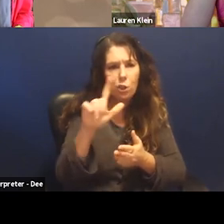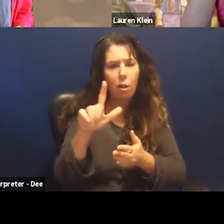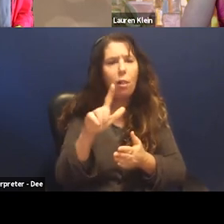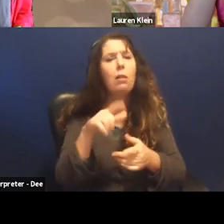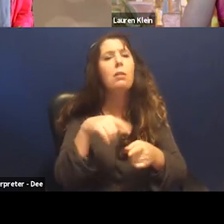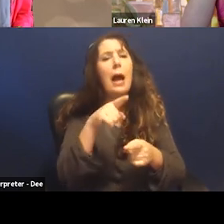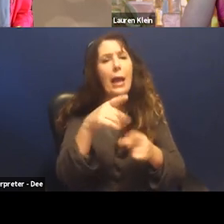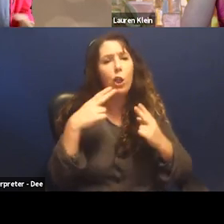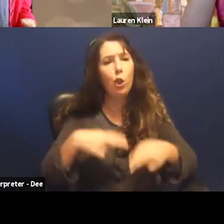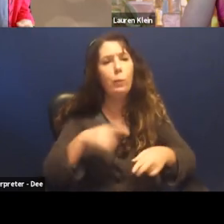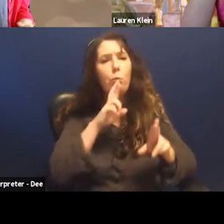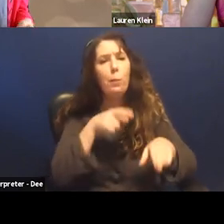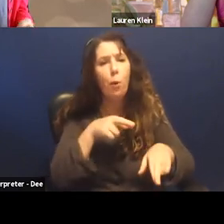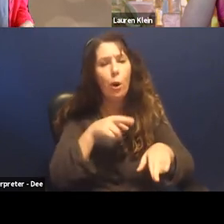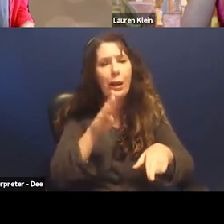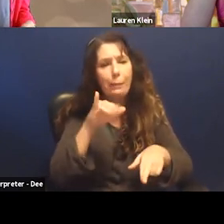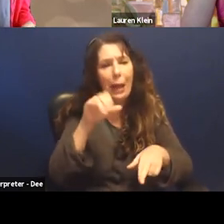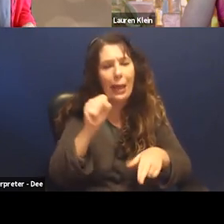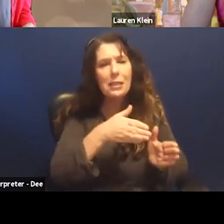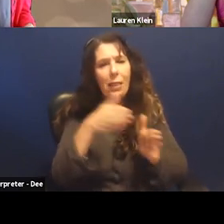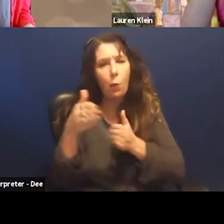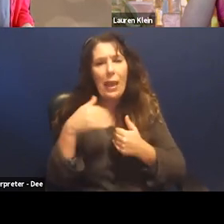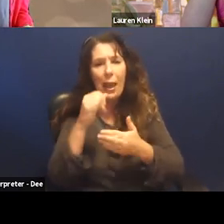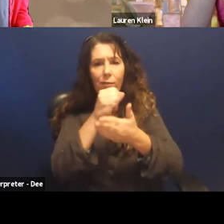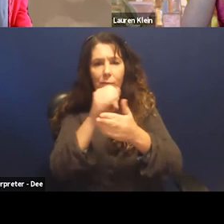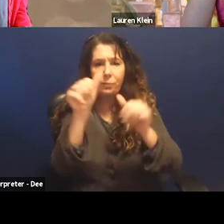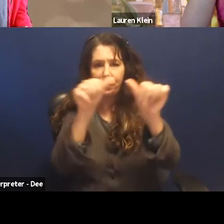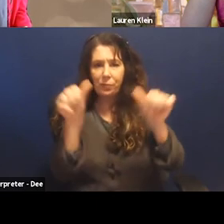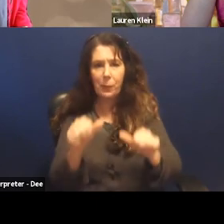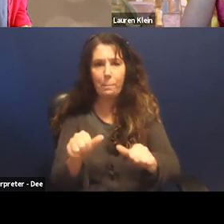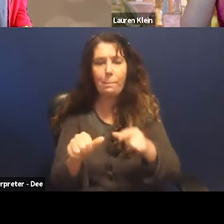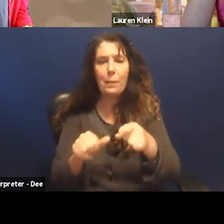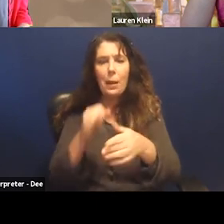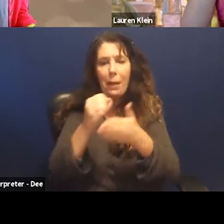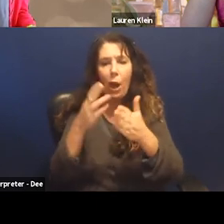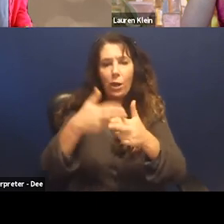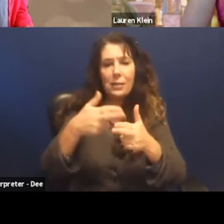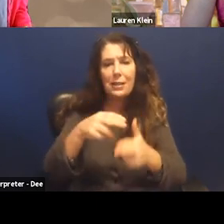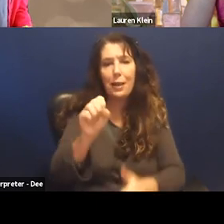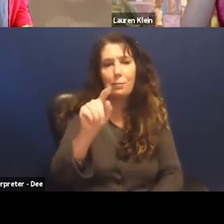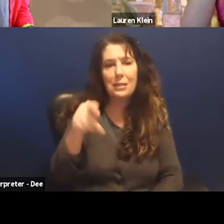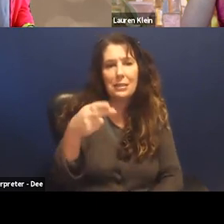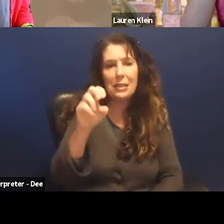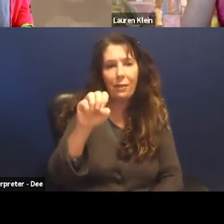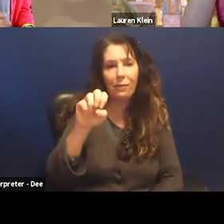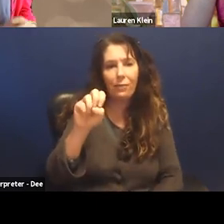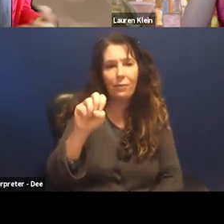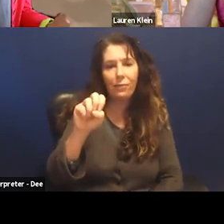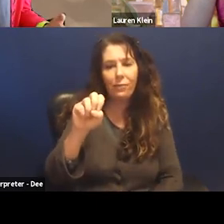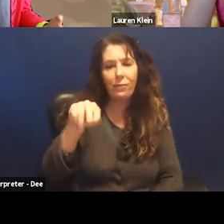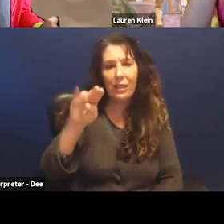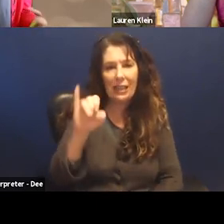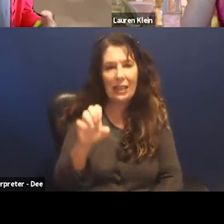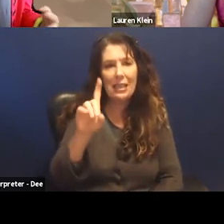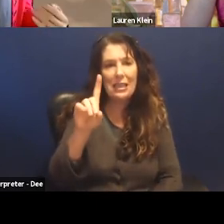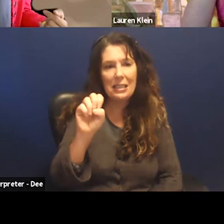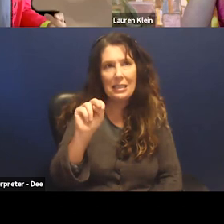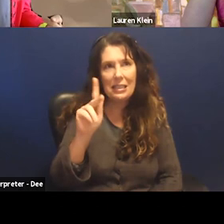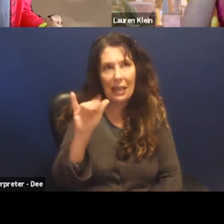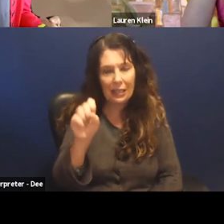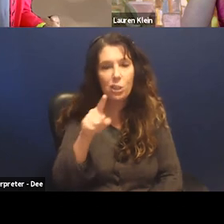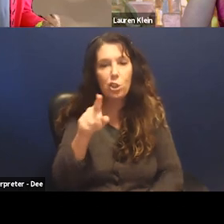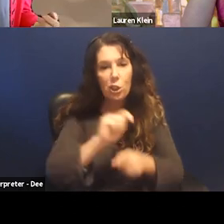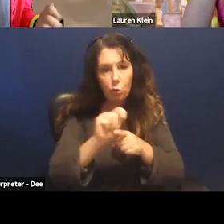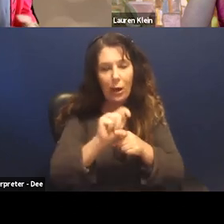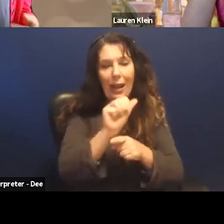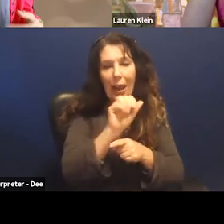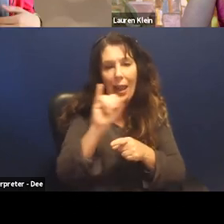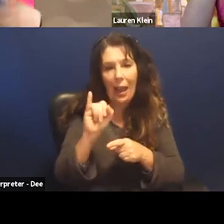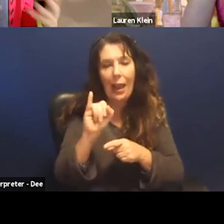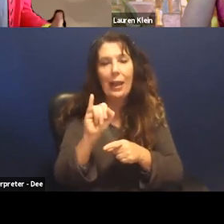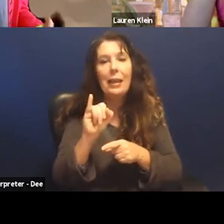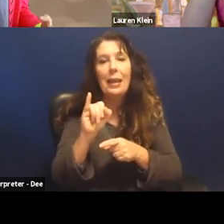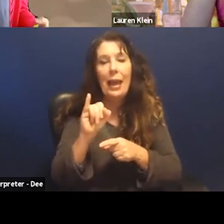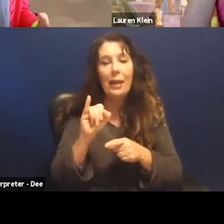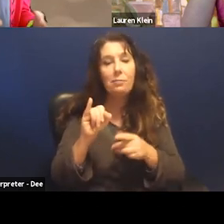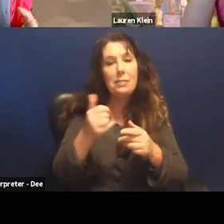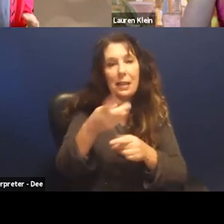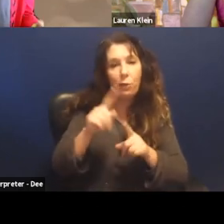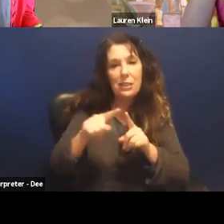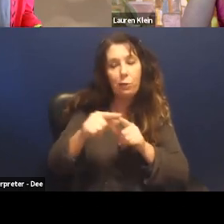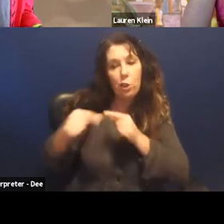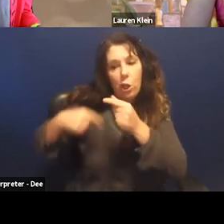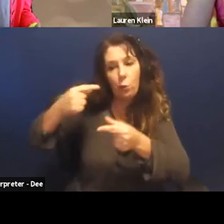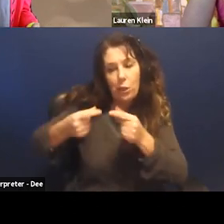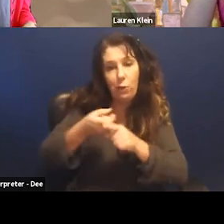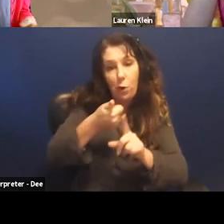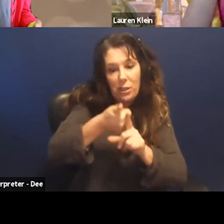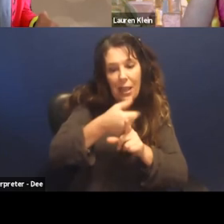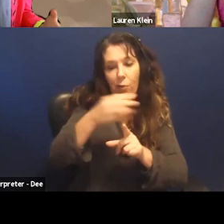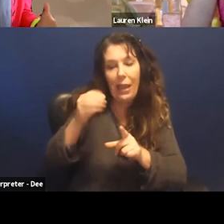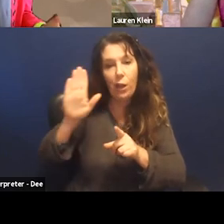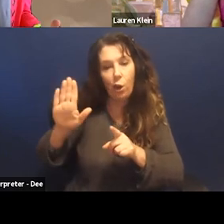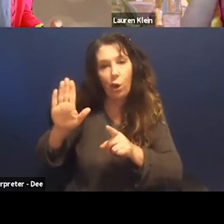But then we have a sculpture here in the middle by the artist Stephanie Dinkins where she trained in AI on an international sorry an intergenerational dialogue between herself and her several generations of her black women family members.